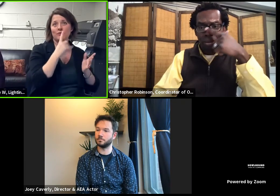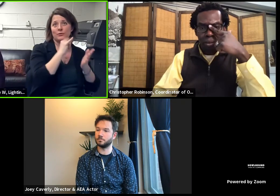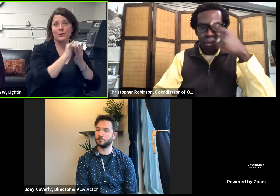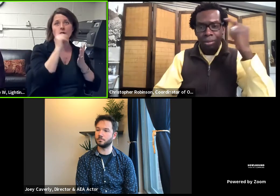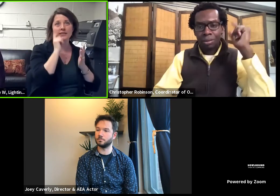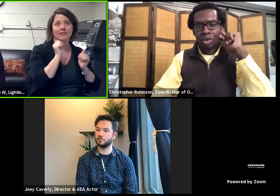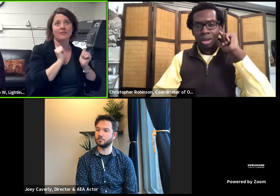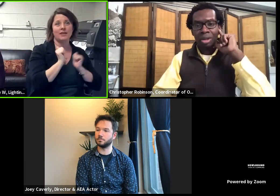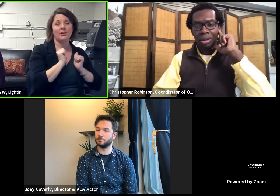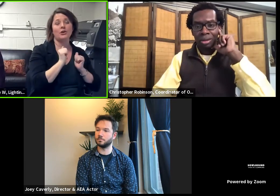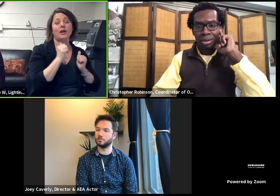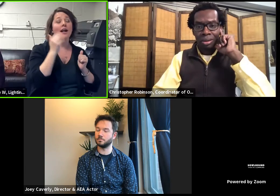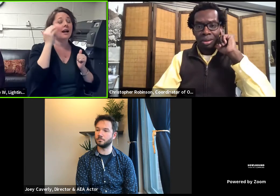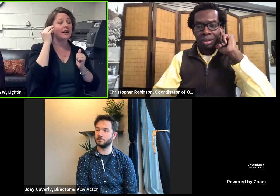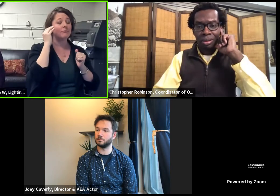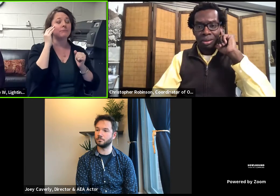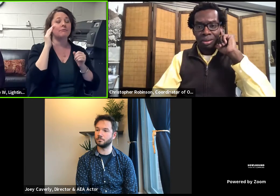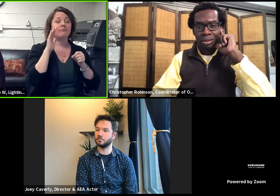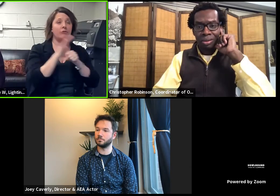the production side of it, the perspective.